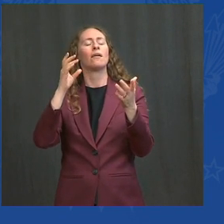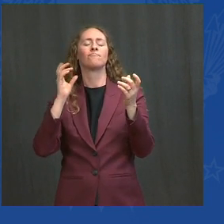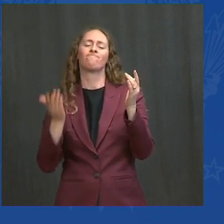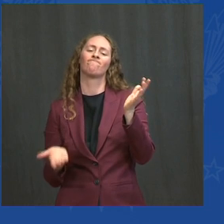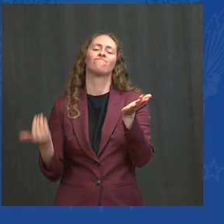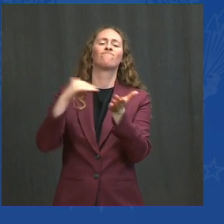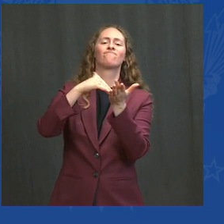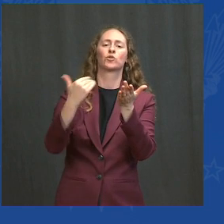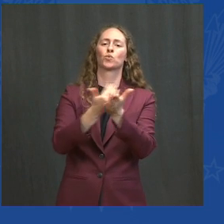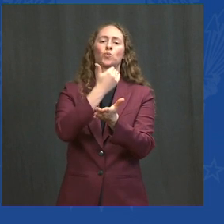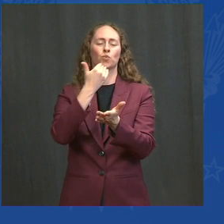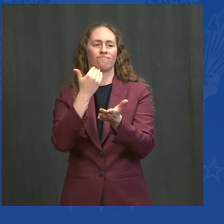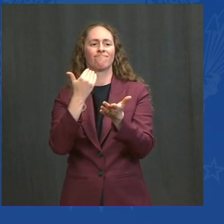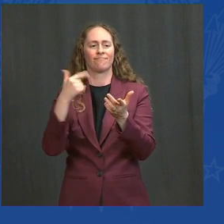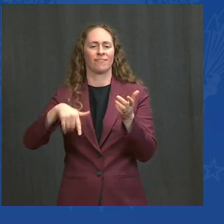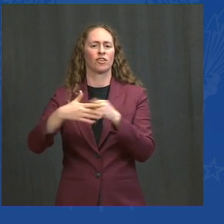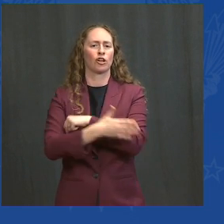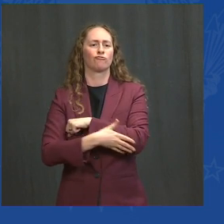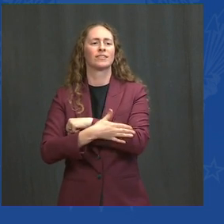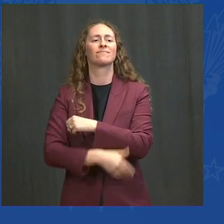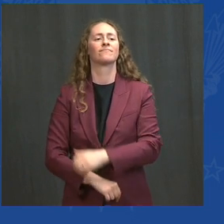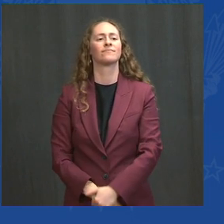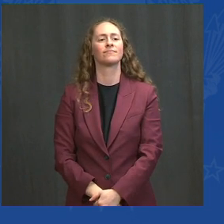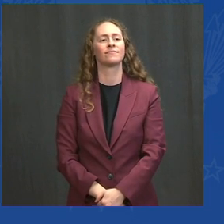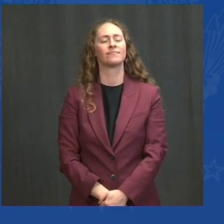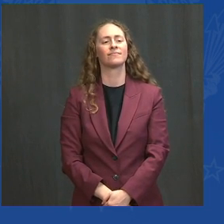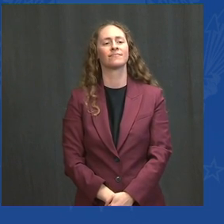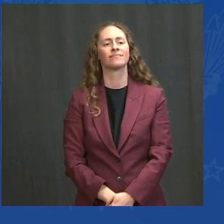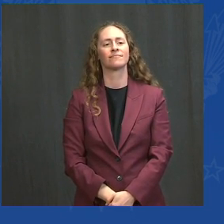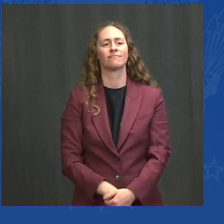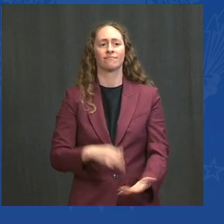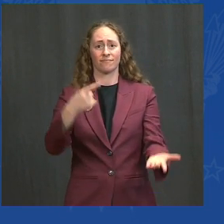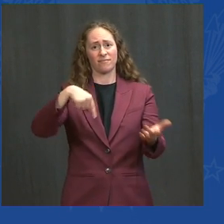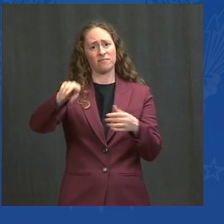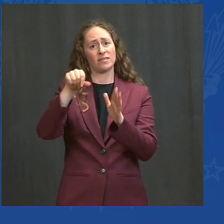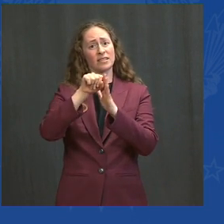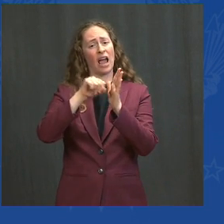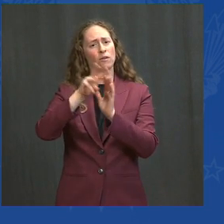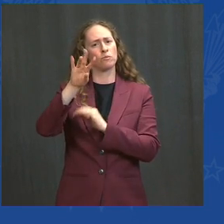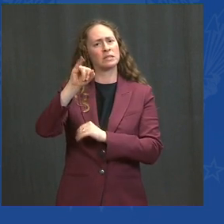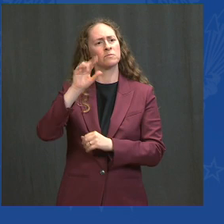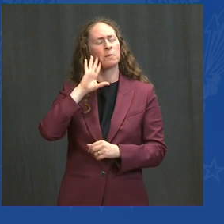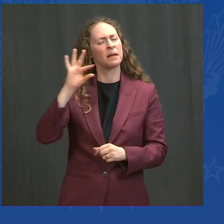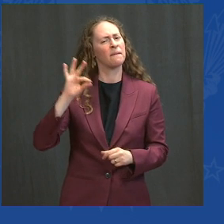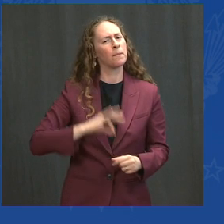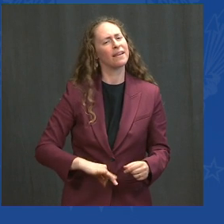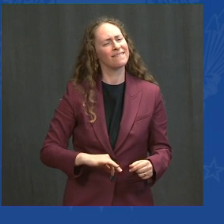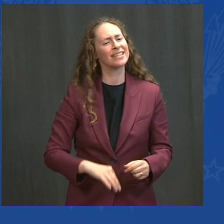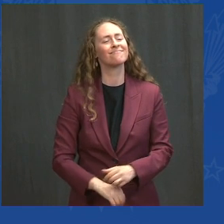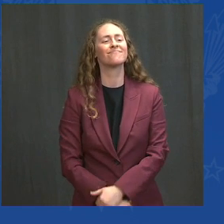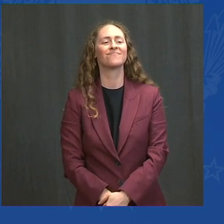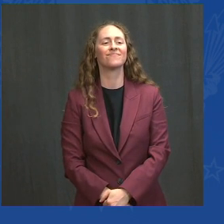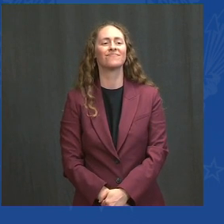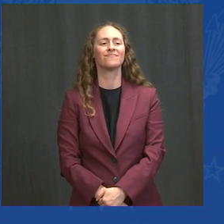are going to see the benefits firsthand. Look, I'm always quoting my dad because he was smart and I loved him.